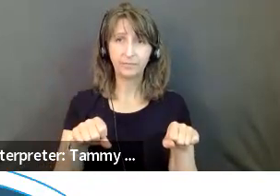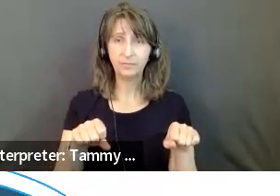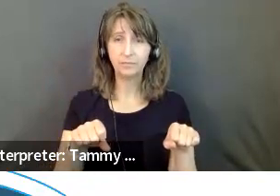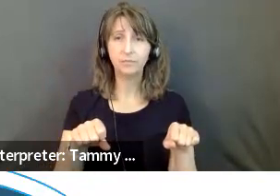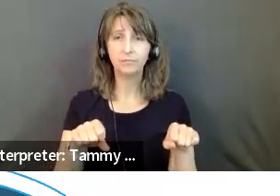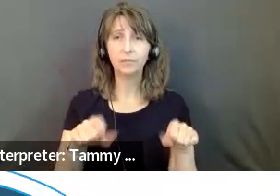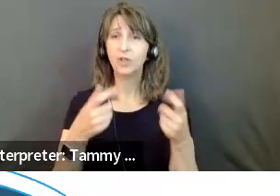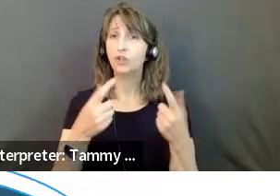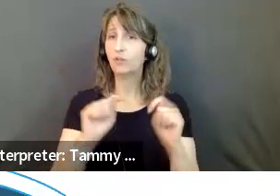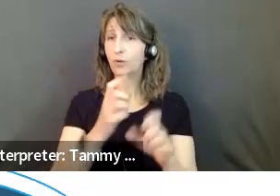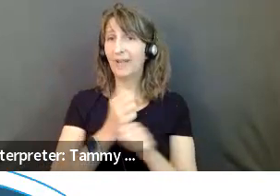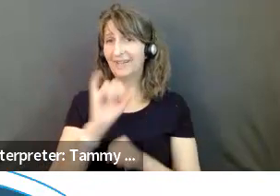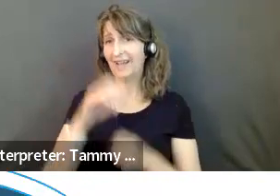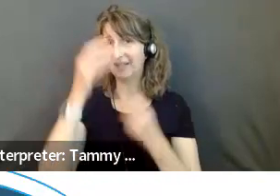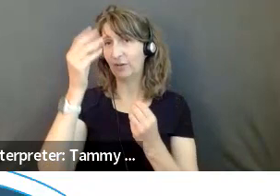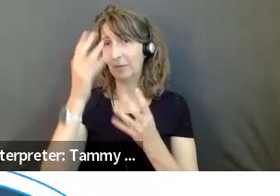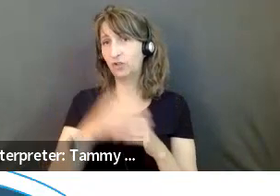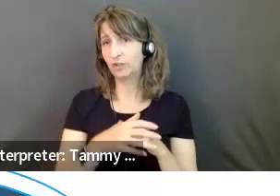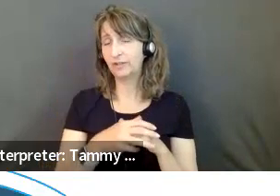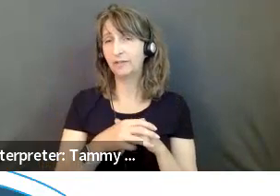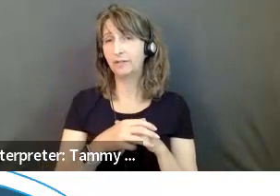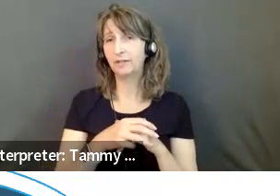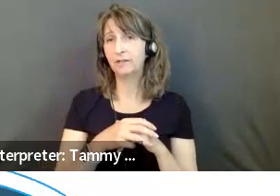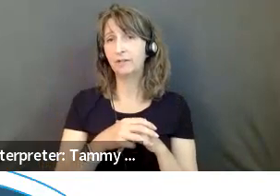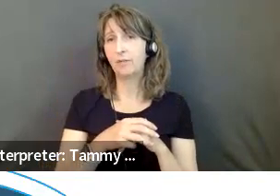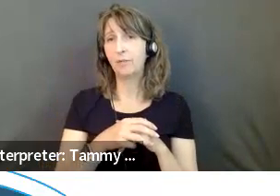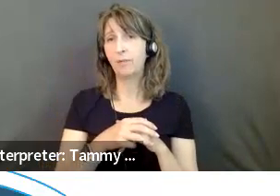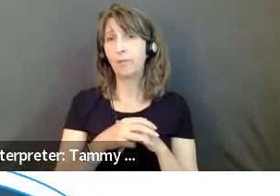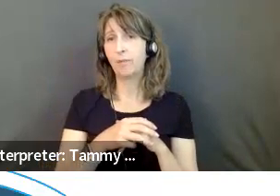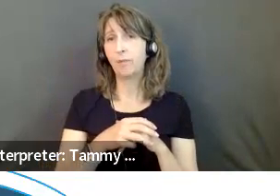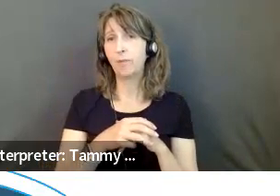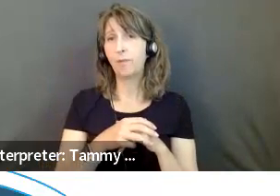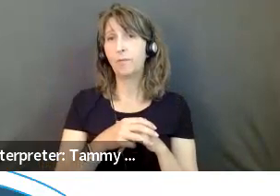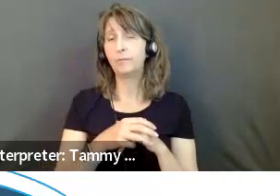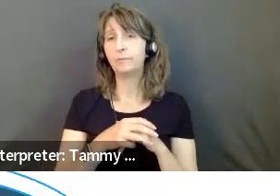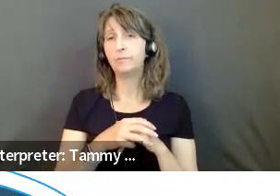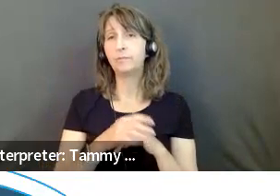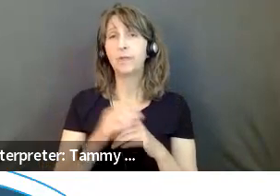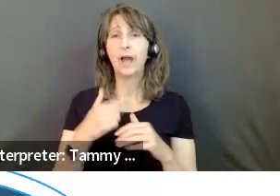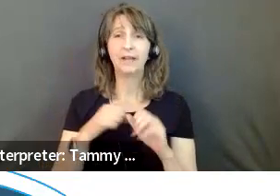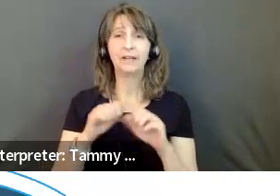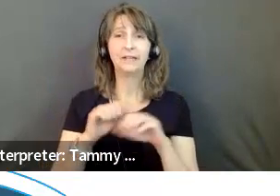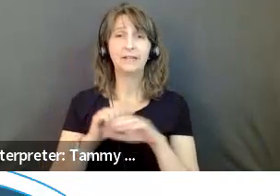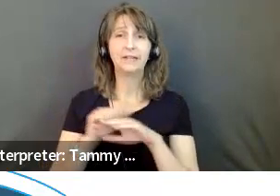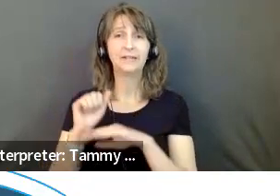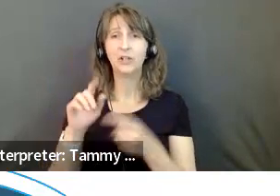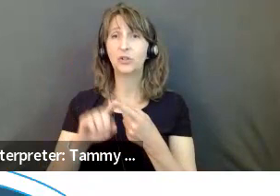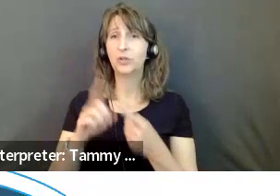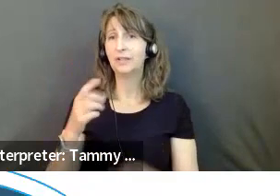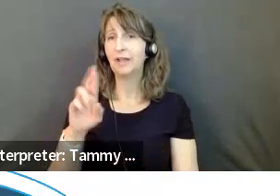Try to get that information. To, to, Dr. Mcpherson, if, she wants that, but I, I don't have that name readily available.